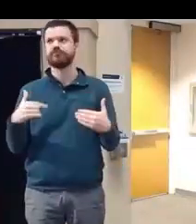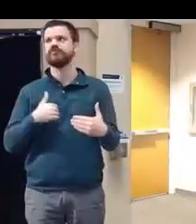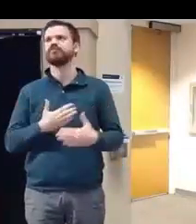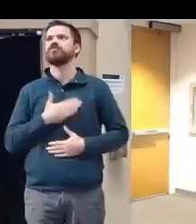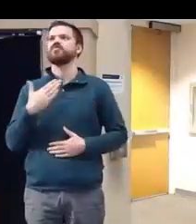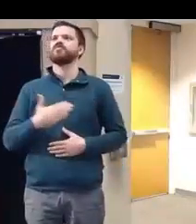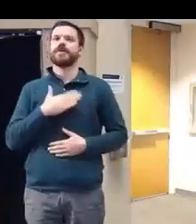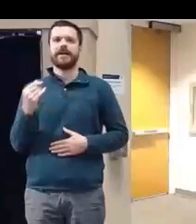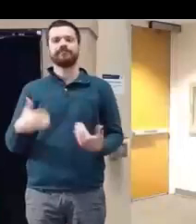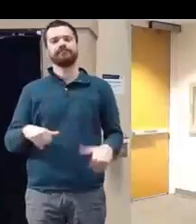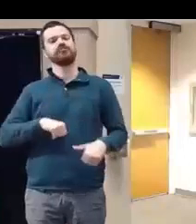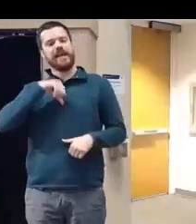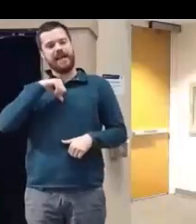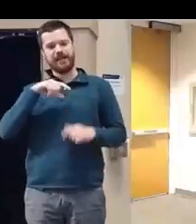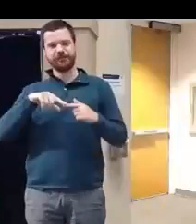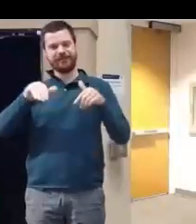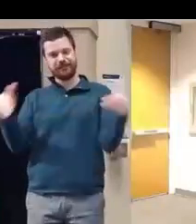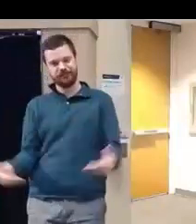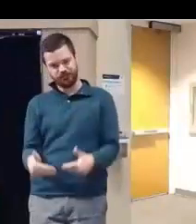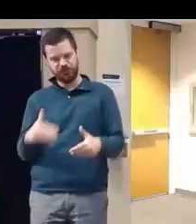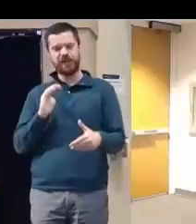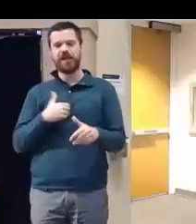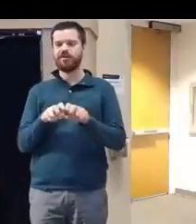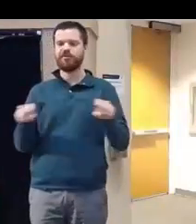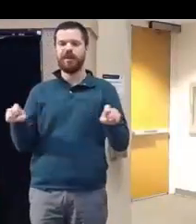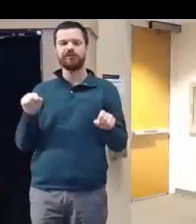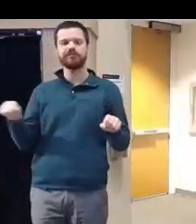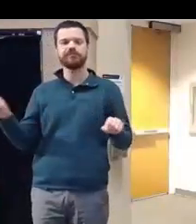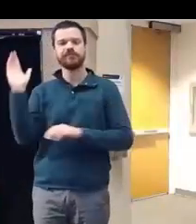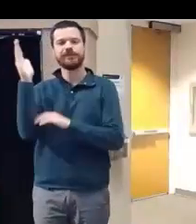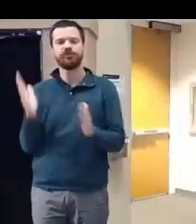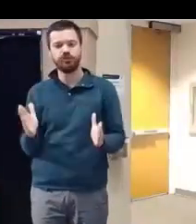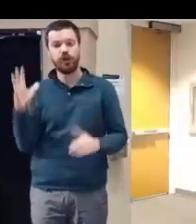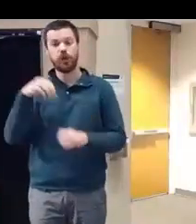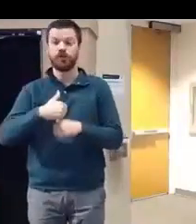joy and pride actually to introduce our panel of today's speakers which includes myself but